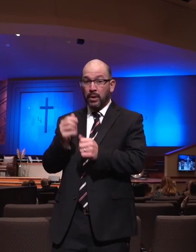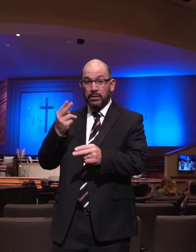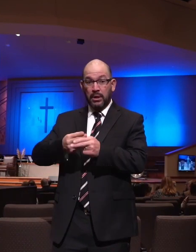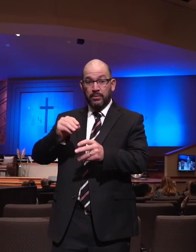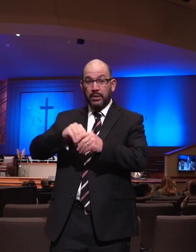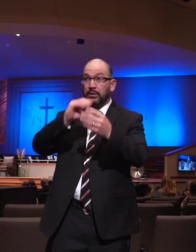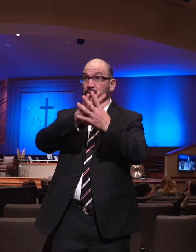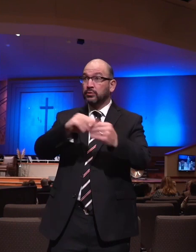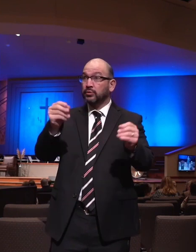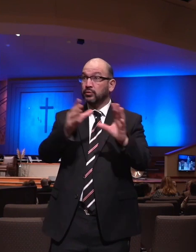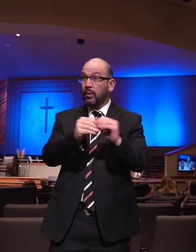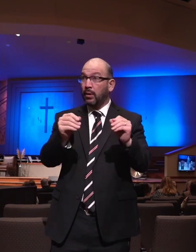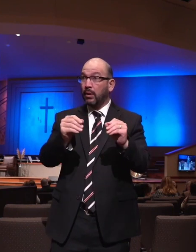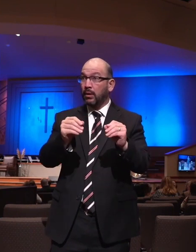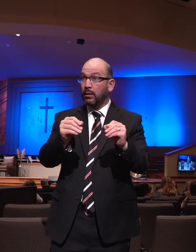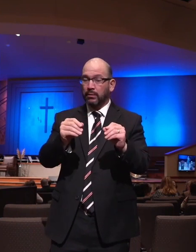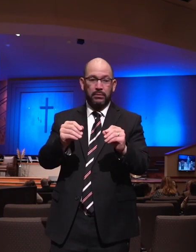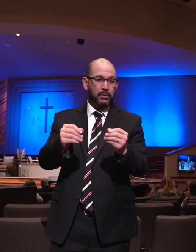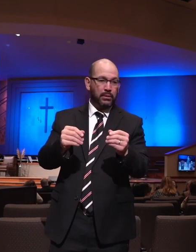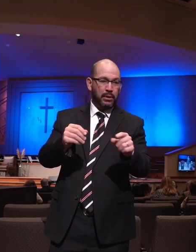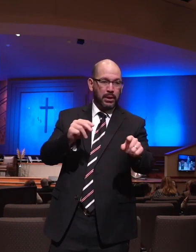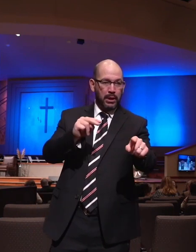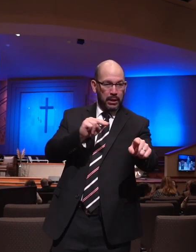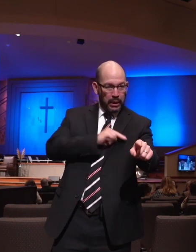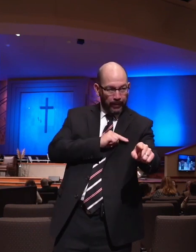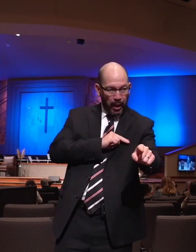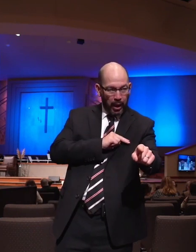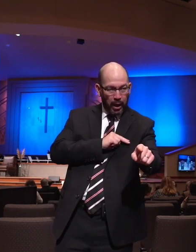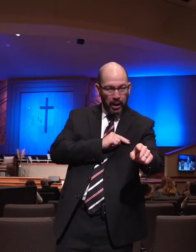you got Naaman you got the king of Syria you got the king of Israel all of them